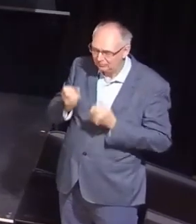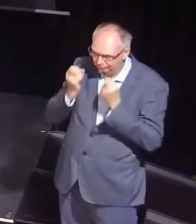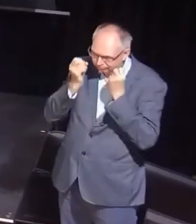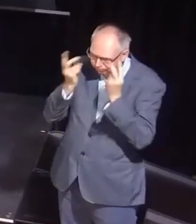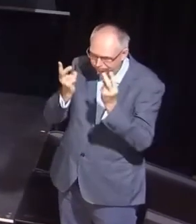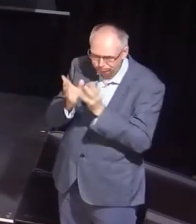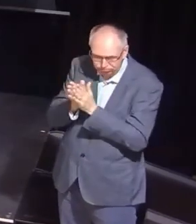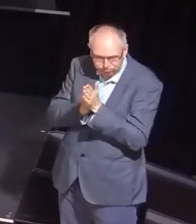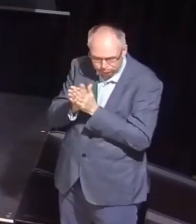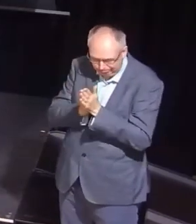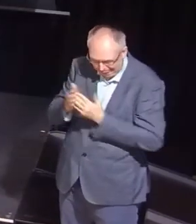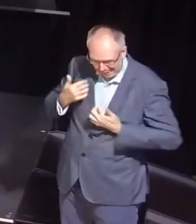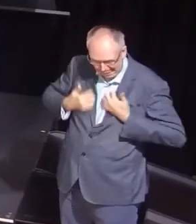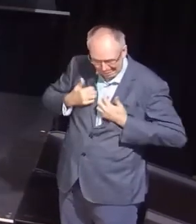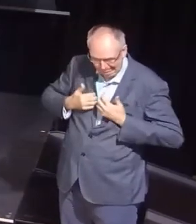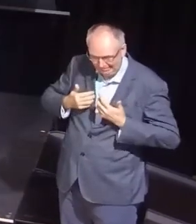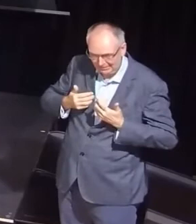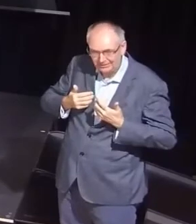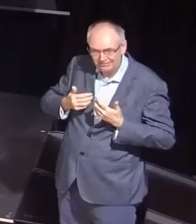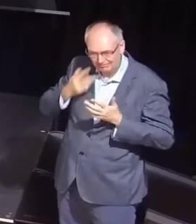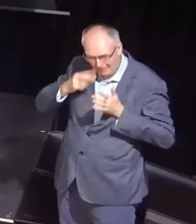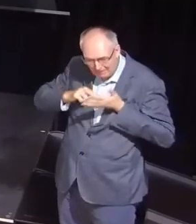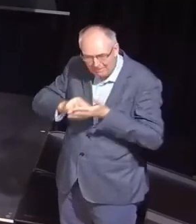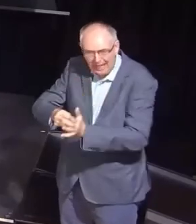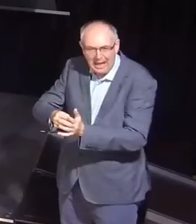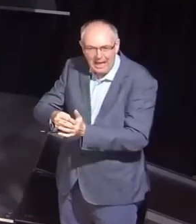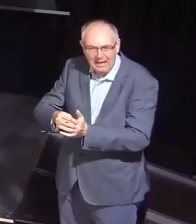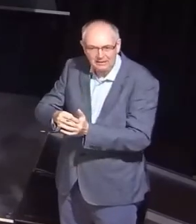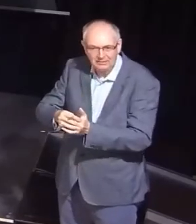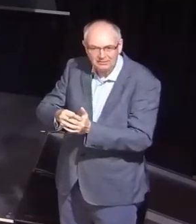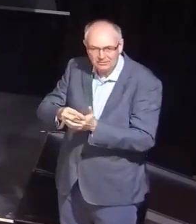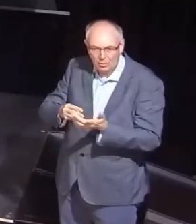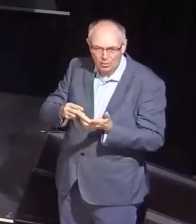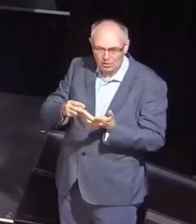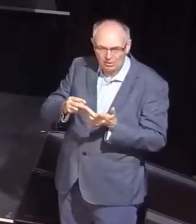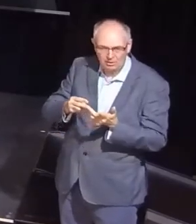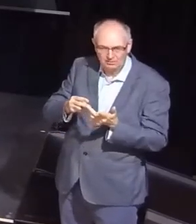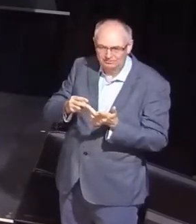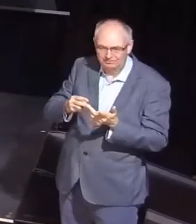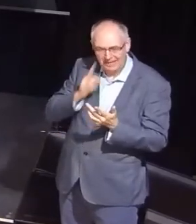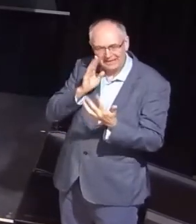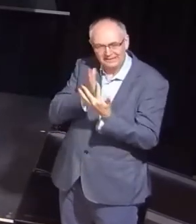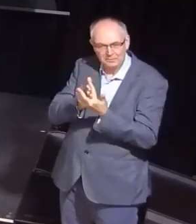when it comes to raising awareness for accessibility and driving allyship